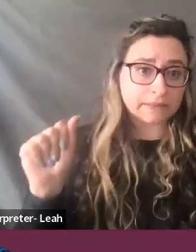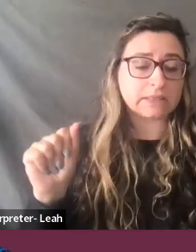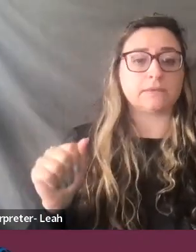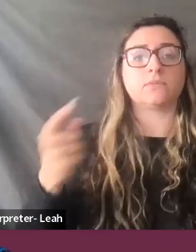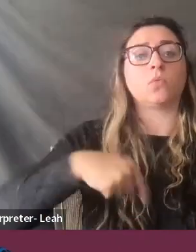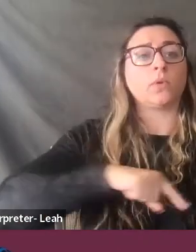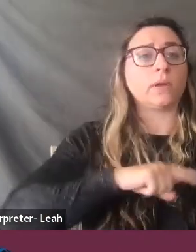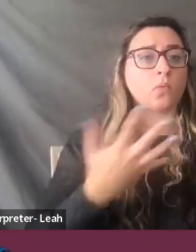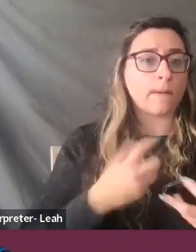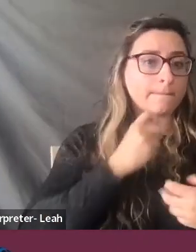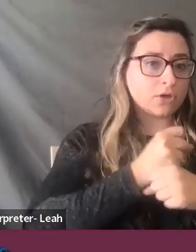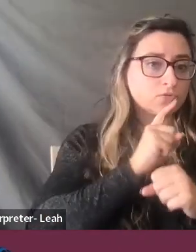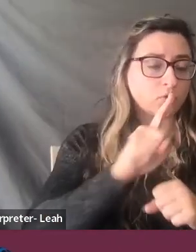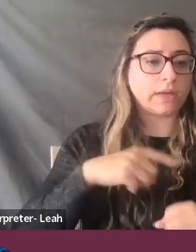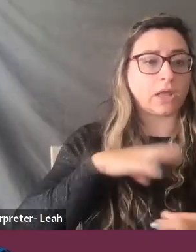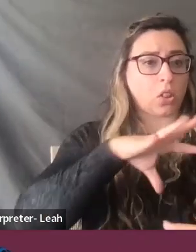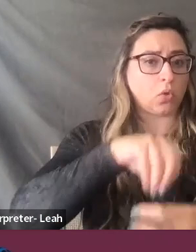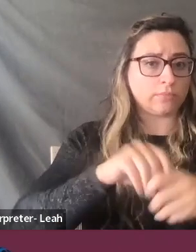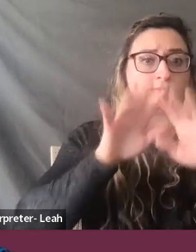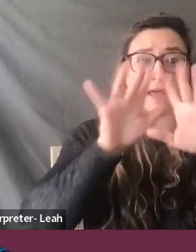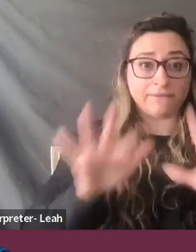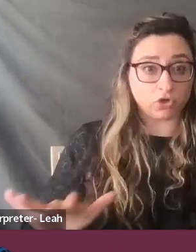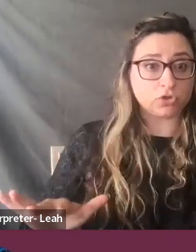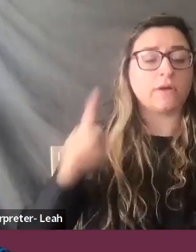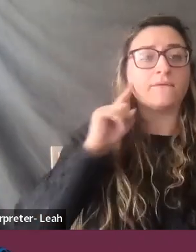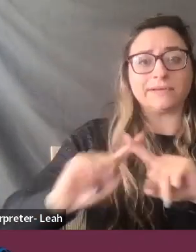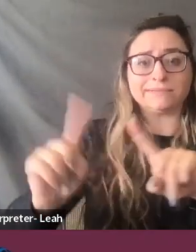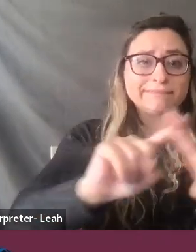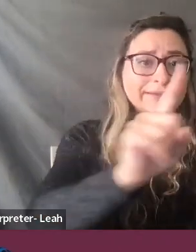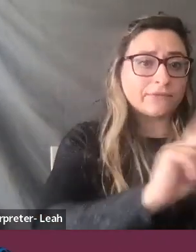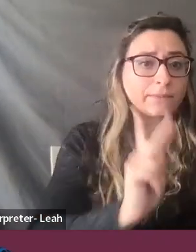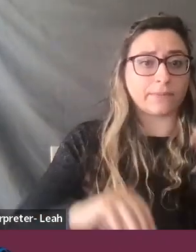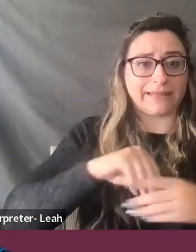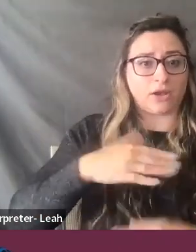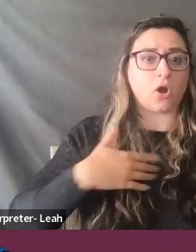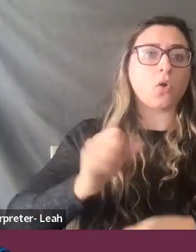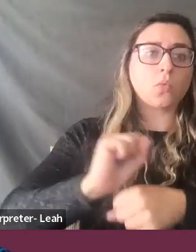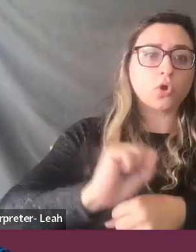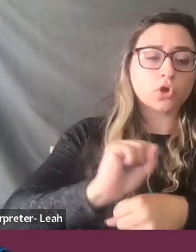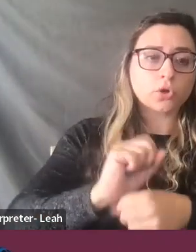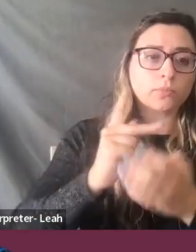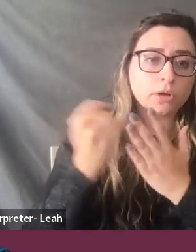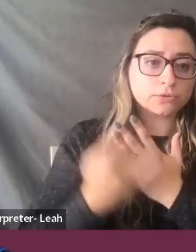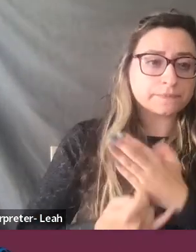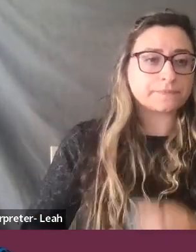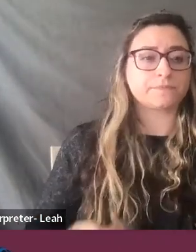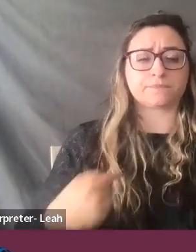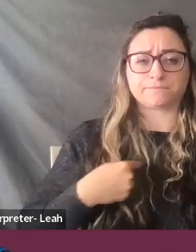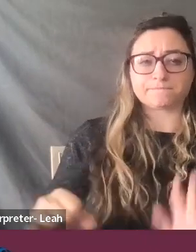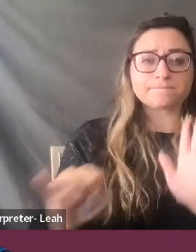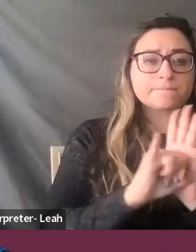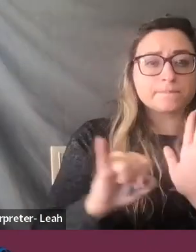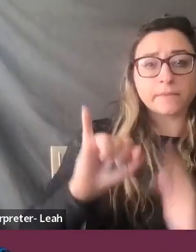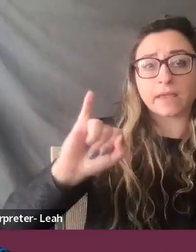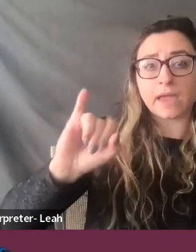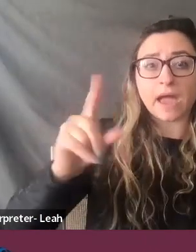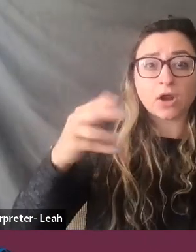And this remains consistent across disabilities, races, and age groups.